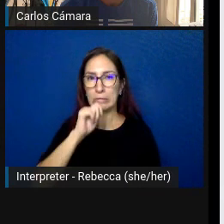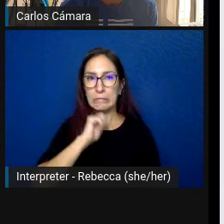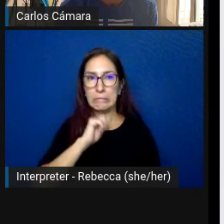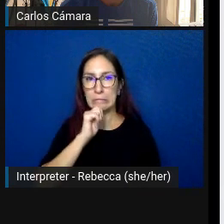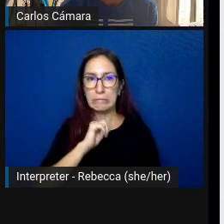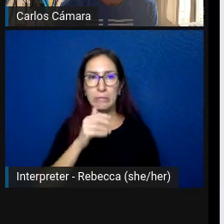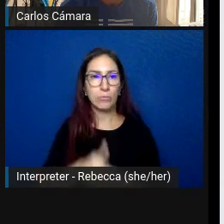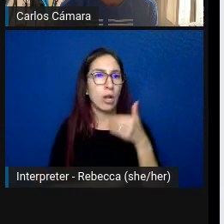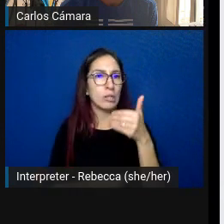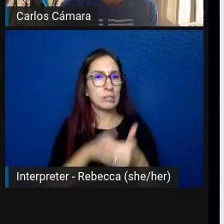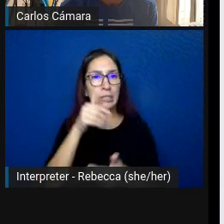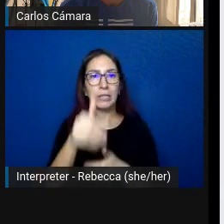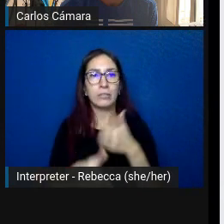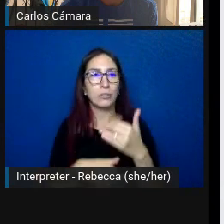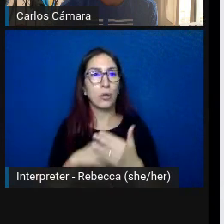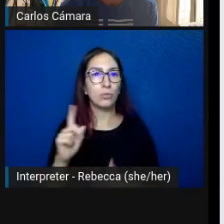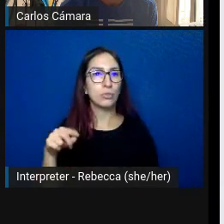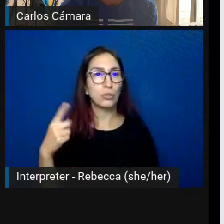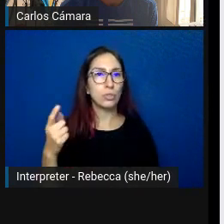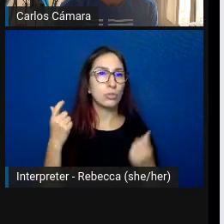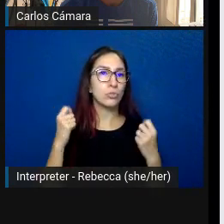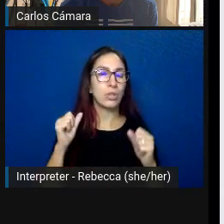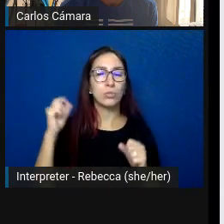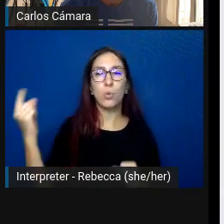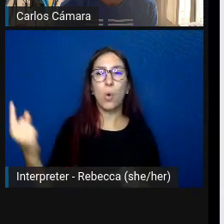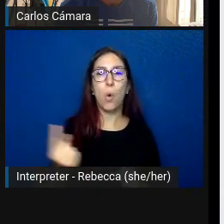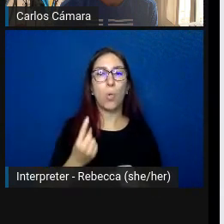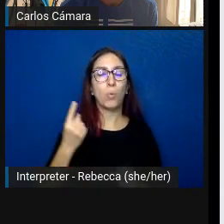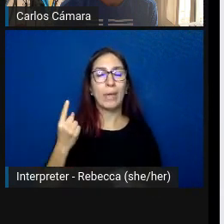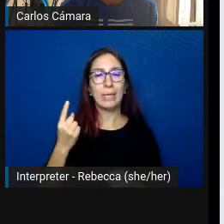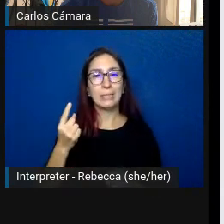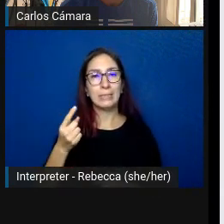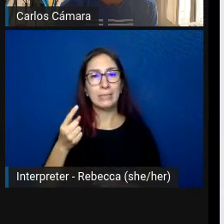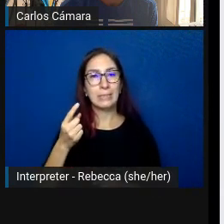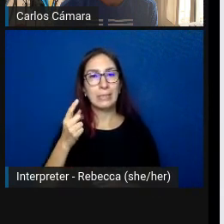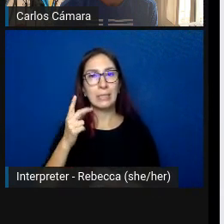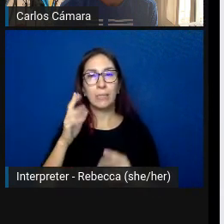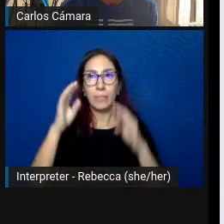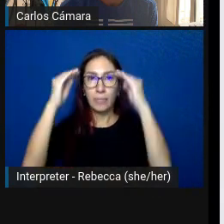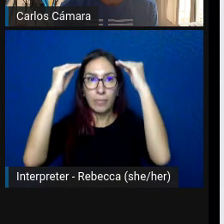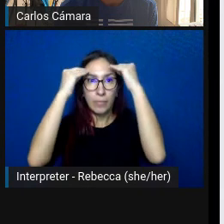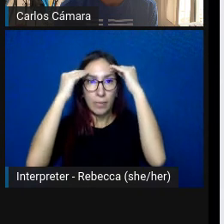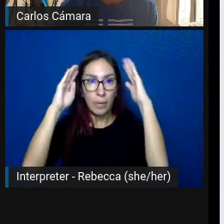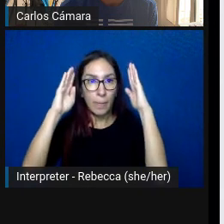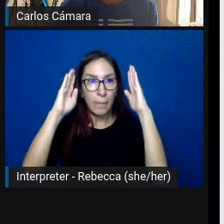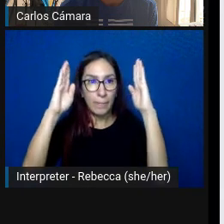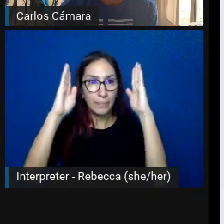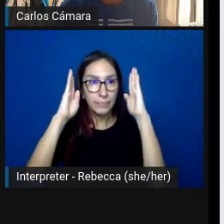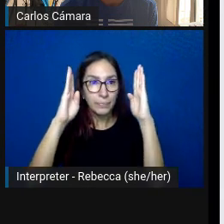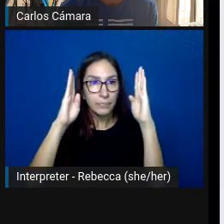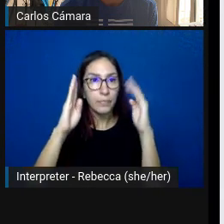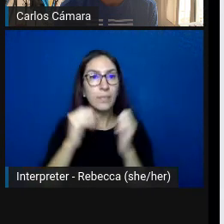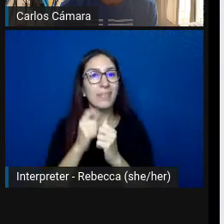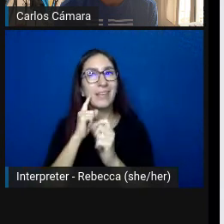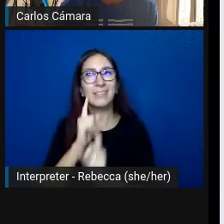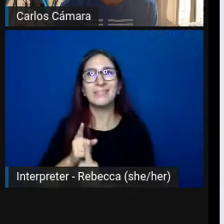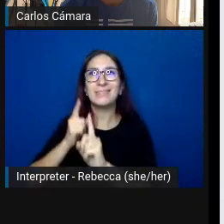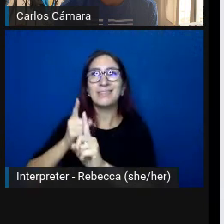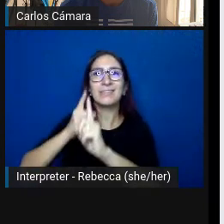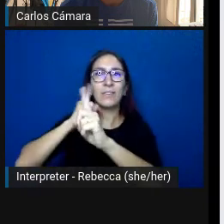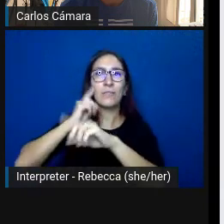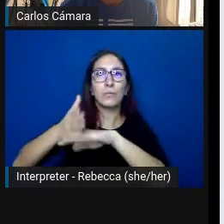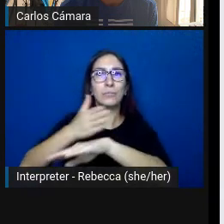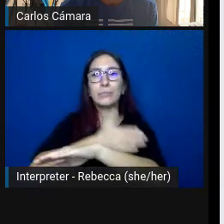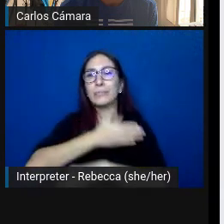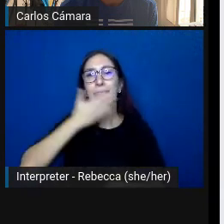Just try to always keep vigilant, and aim for more accessible website